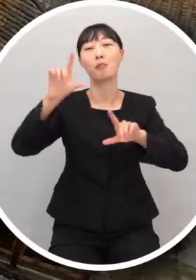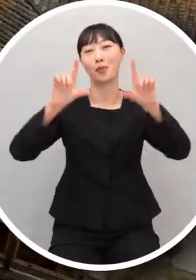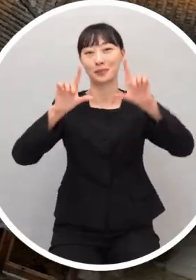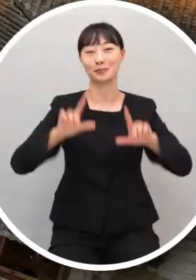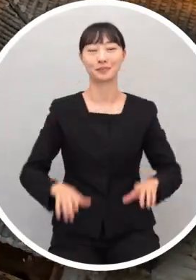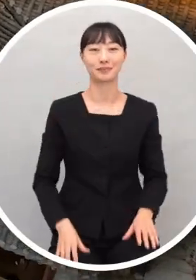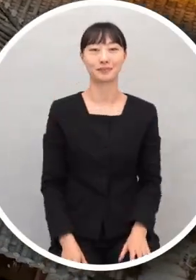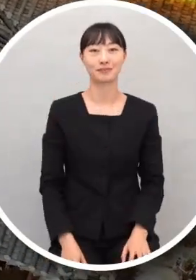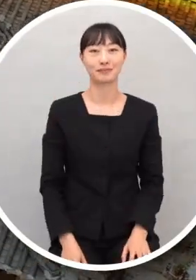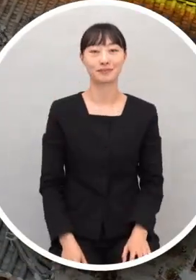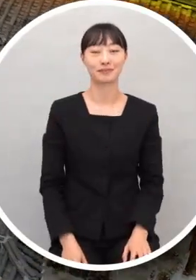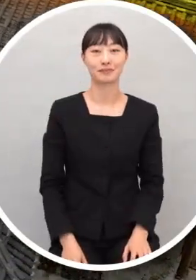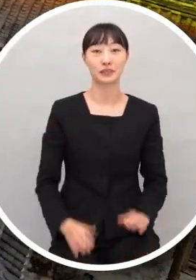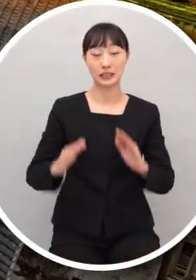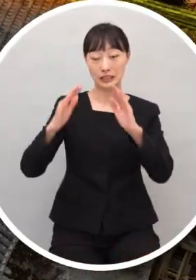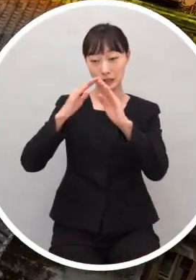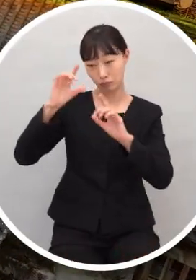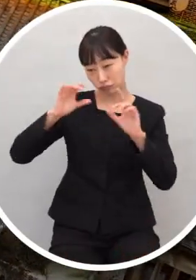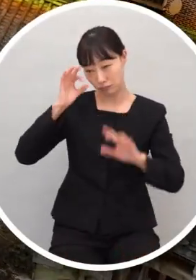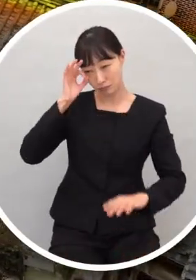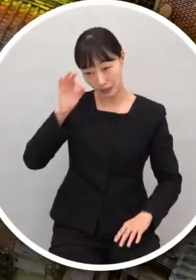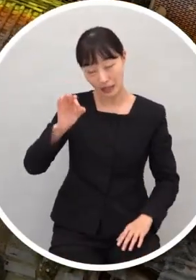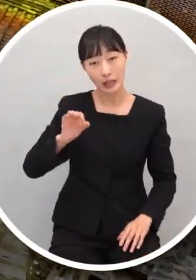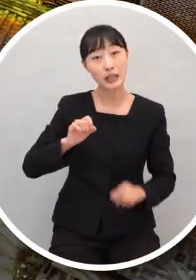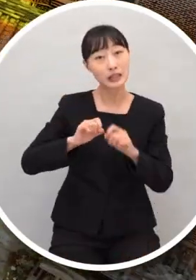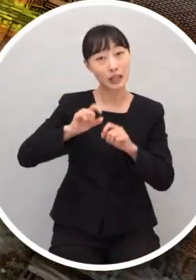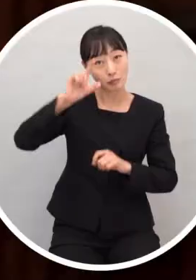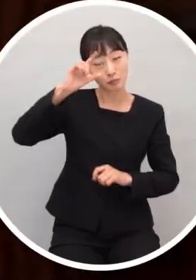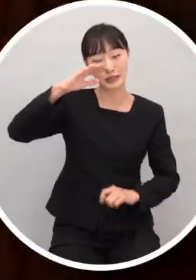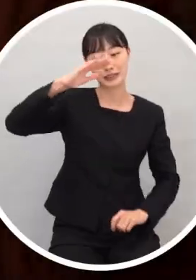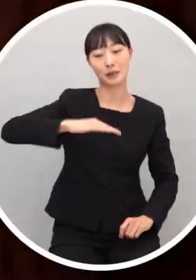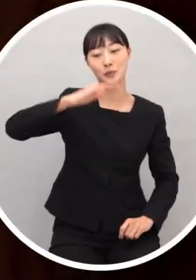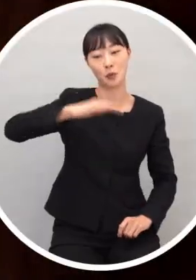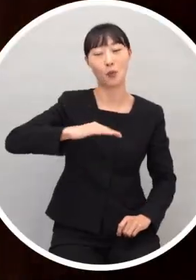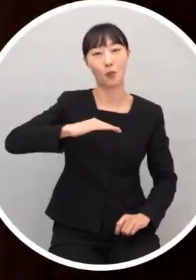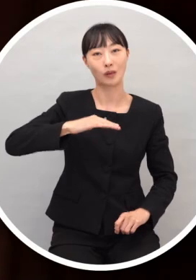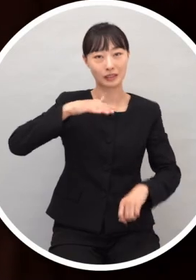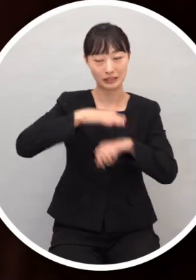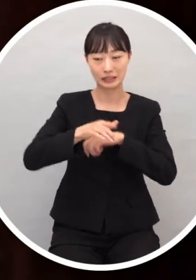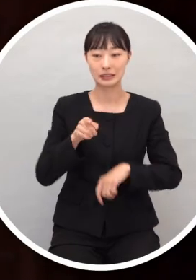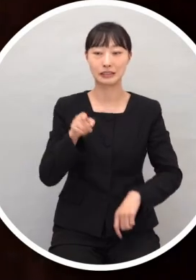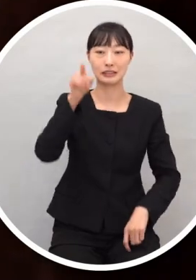The majority of dosi hanok were designed in a U-shape opening southward.